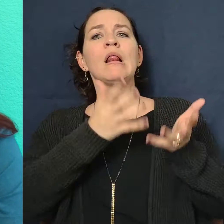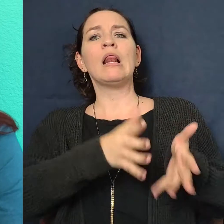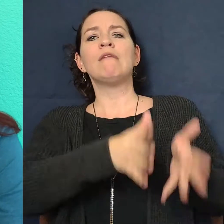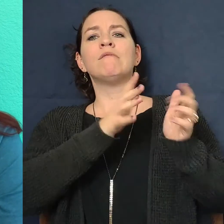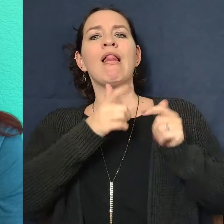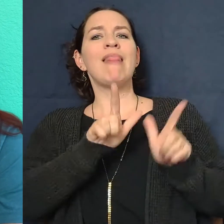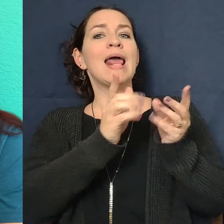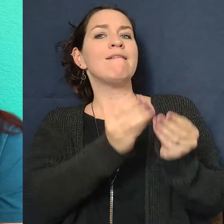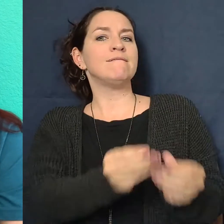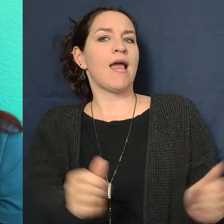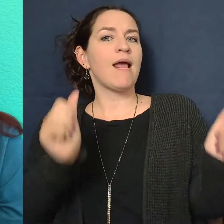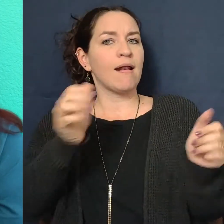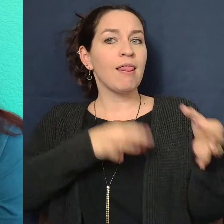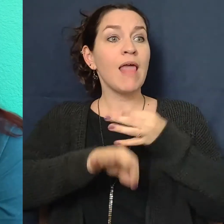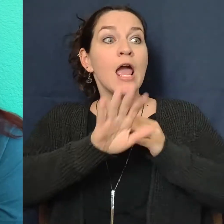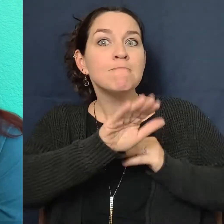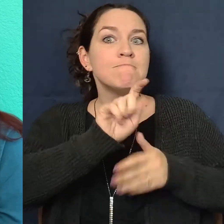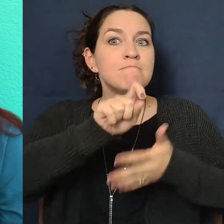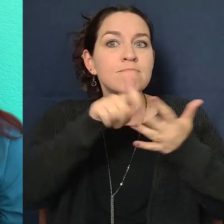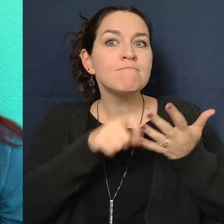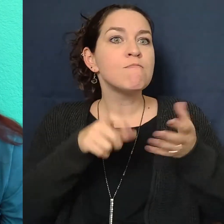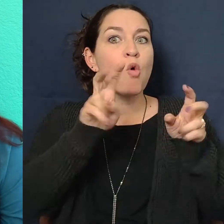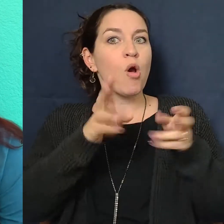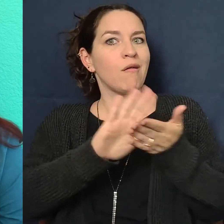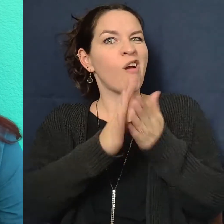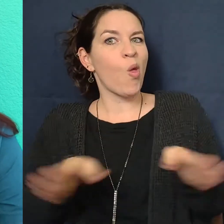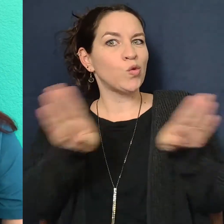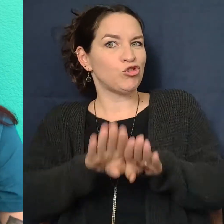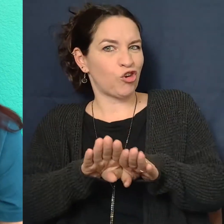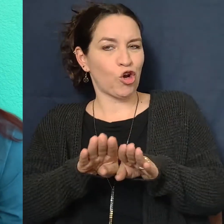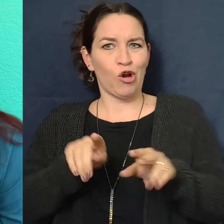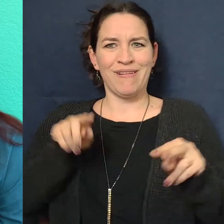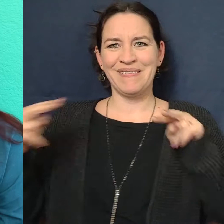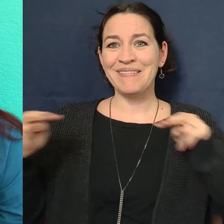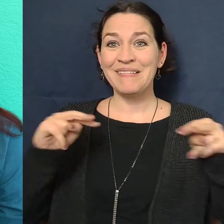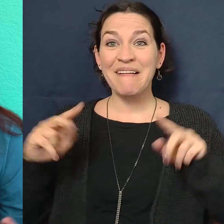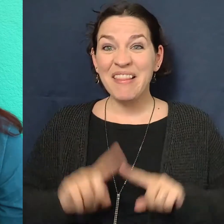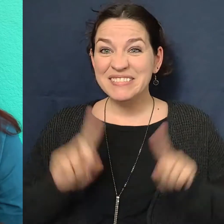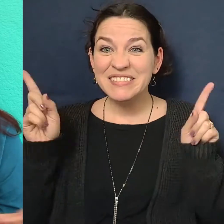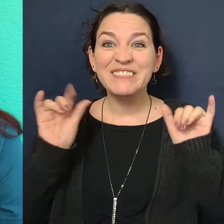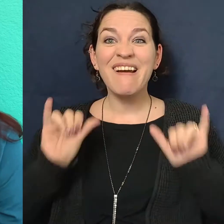things kind of move along rather than trying to get that kind of closure. So, of course, that can be pretty difficult if you're in